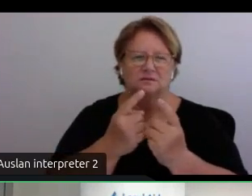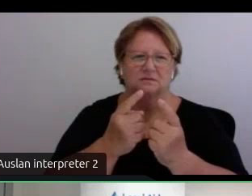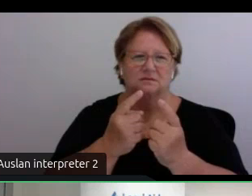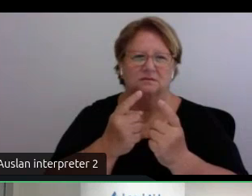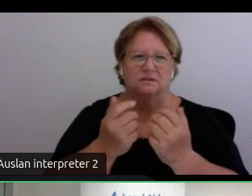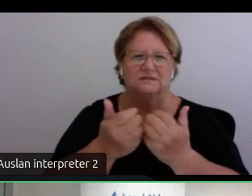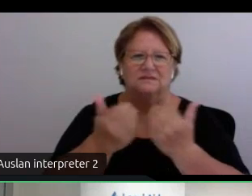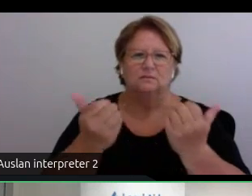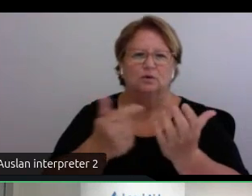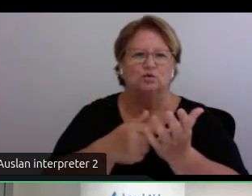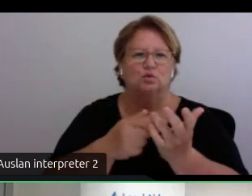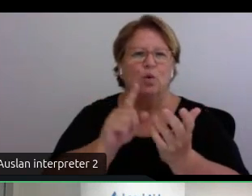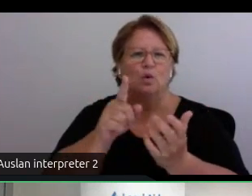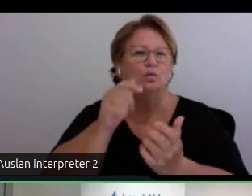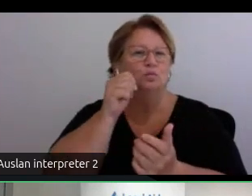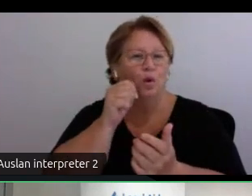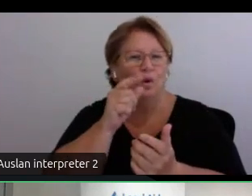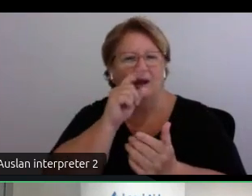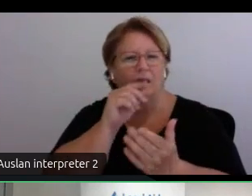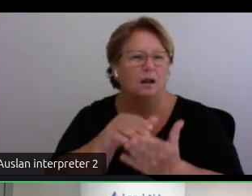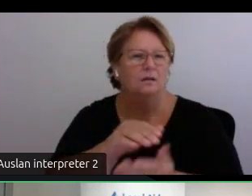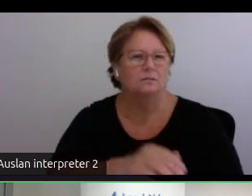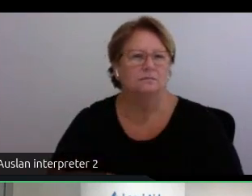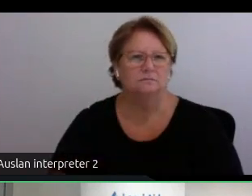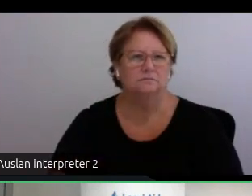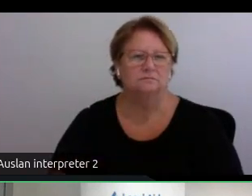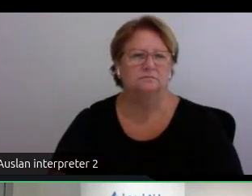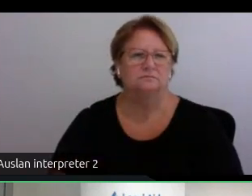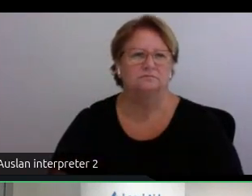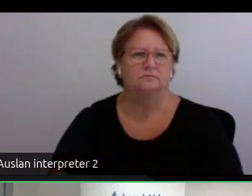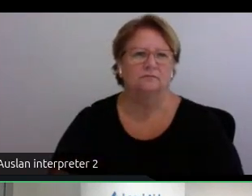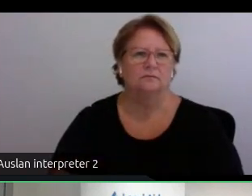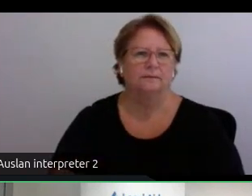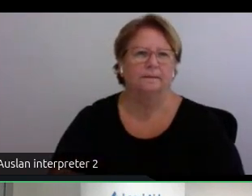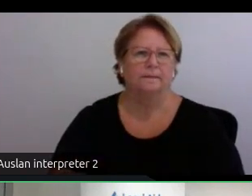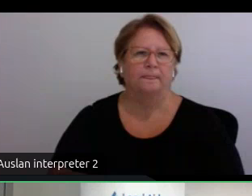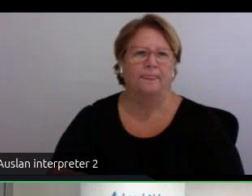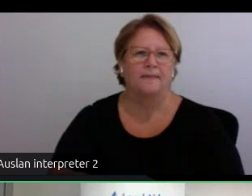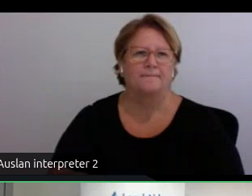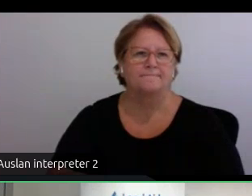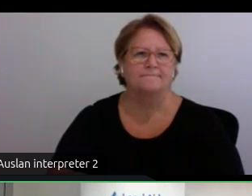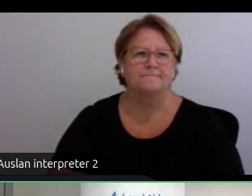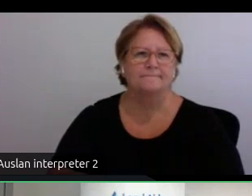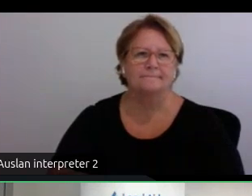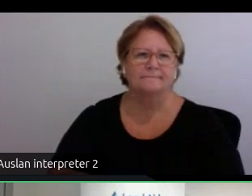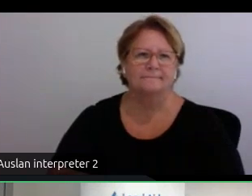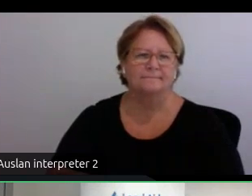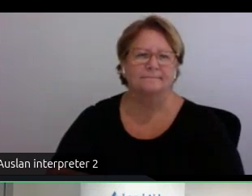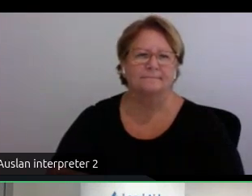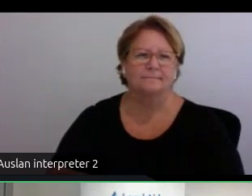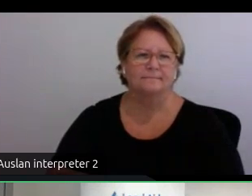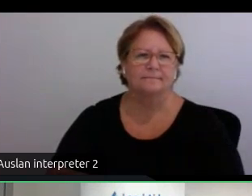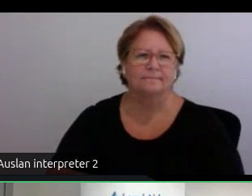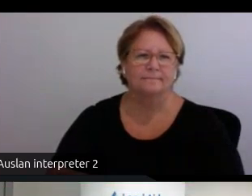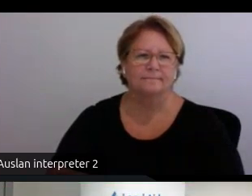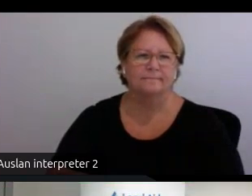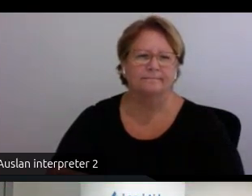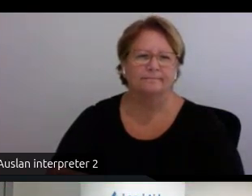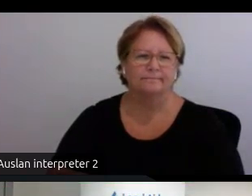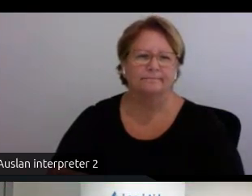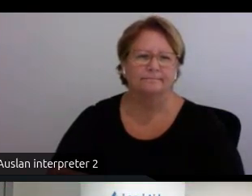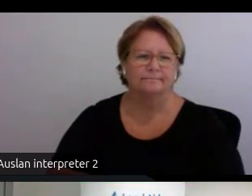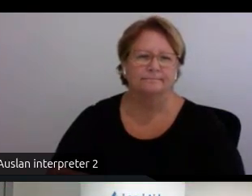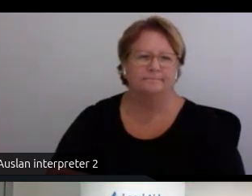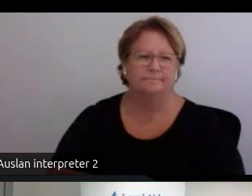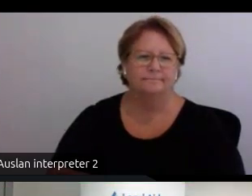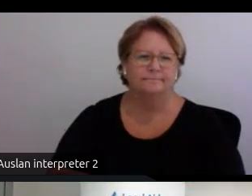what you know that can sometimes be helpful. Well, and I'll move it to flight just for as an example.